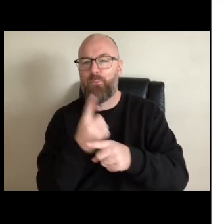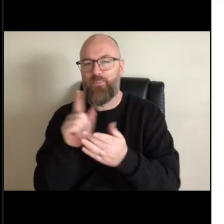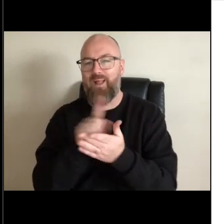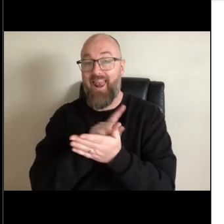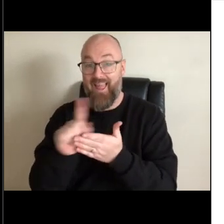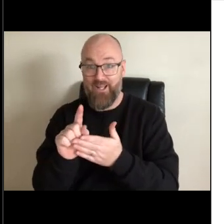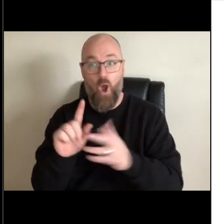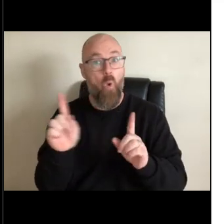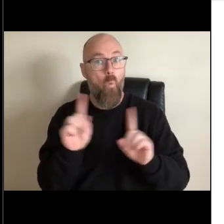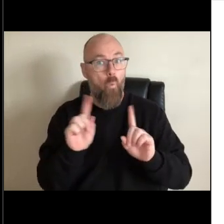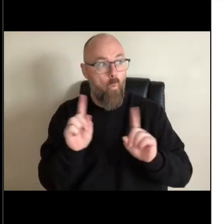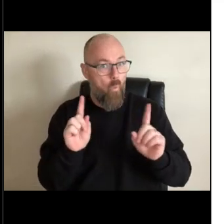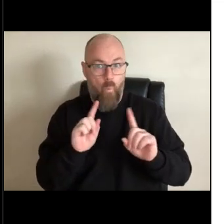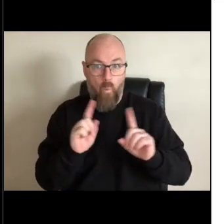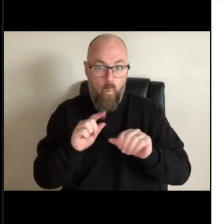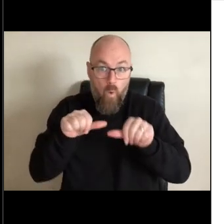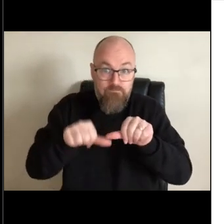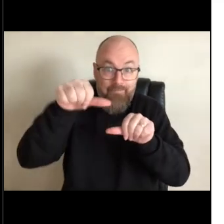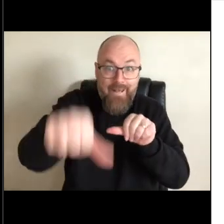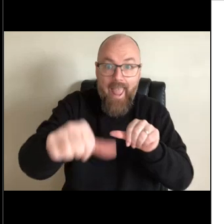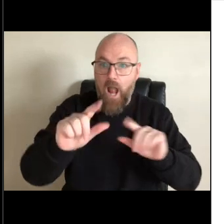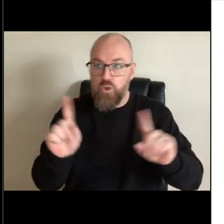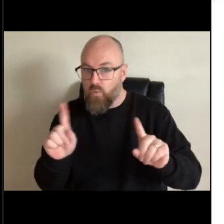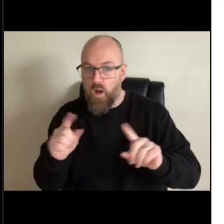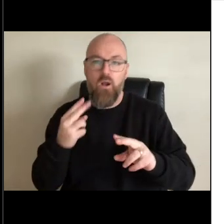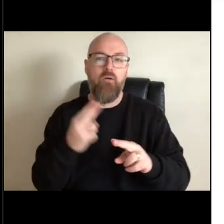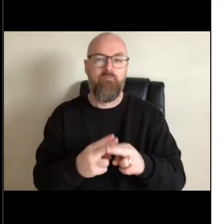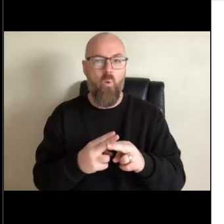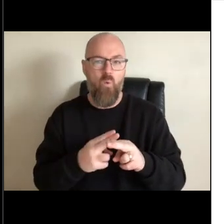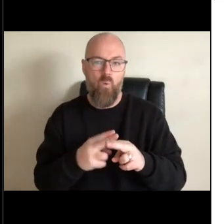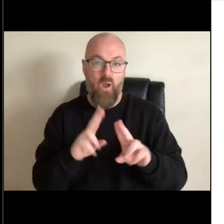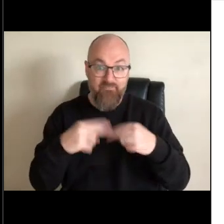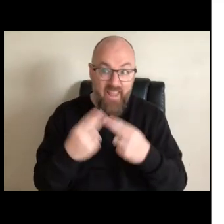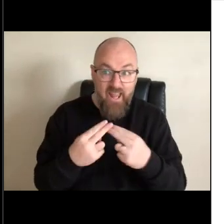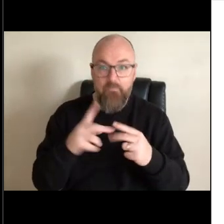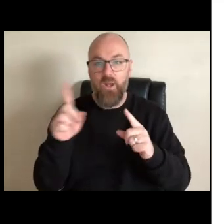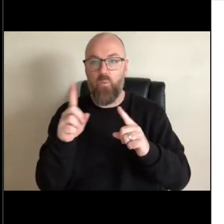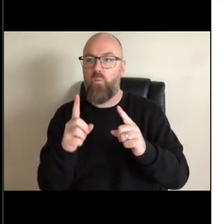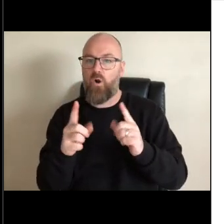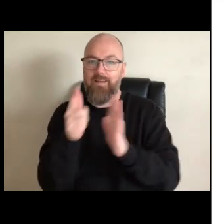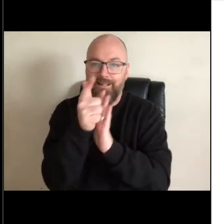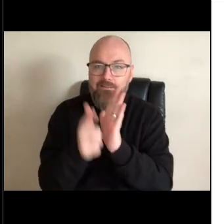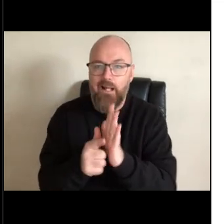in um The Family Law Act and some changes that might be coming um in the next 6 to 12